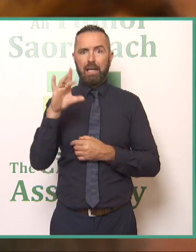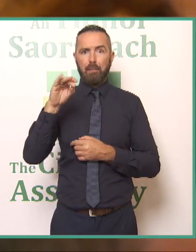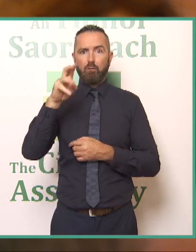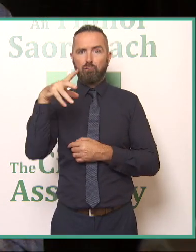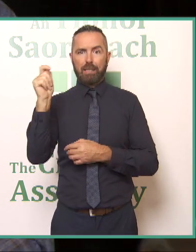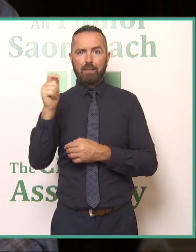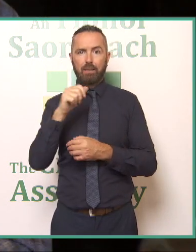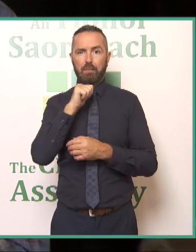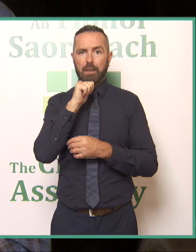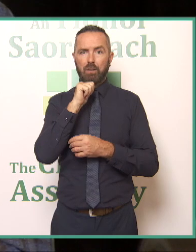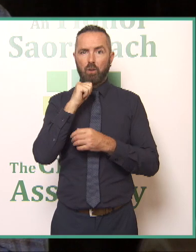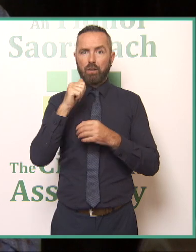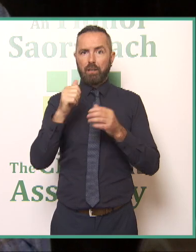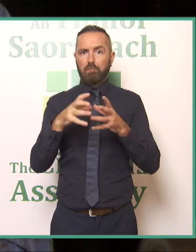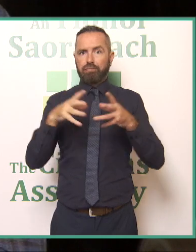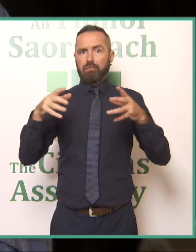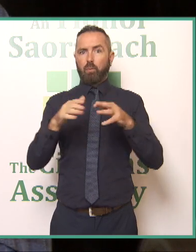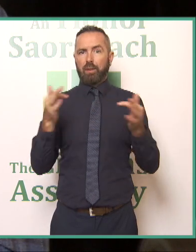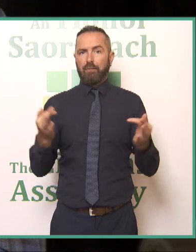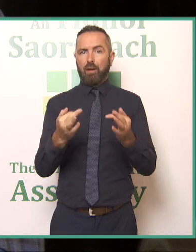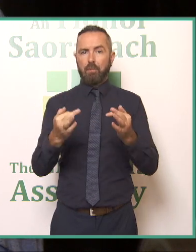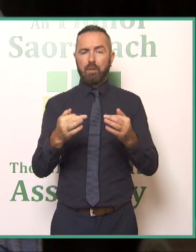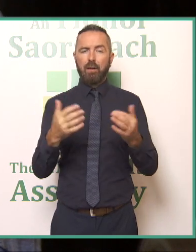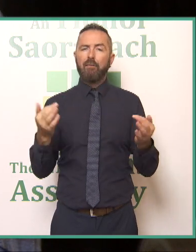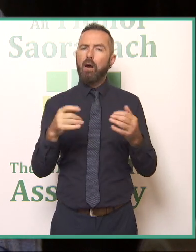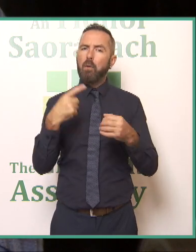so policy has driven that way and Farmers always Embrace policy and then they'll find a direction